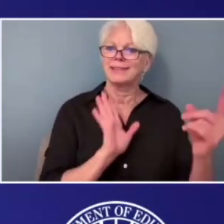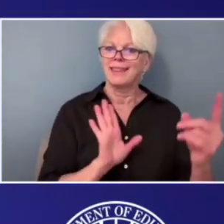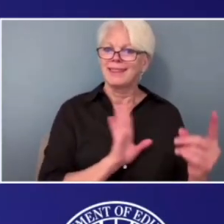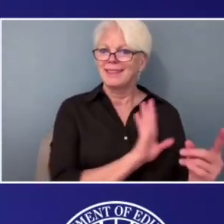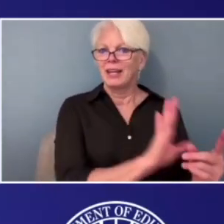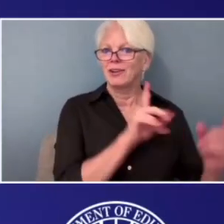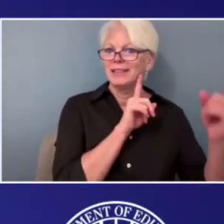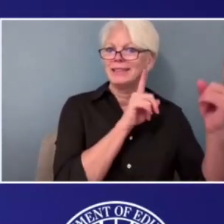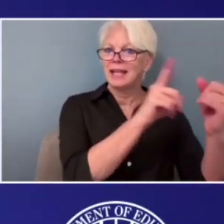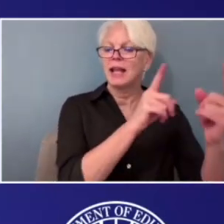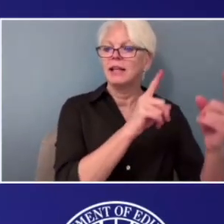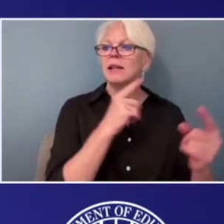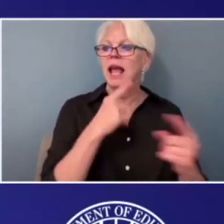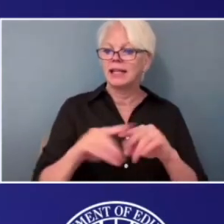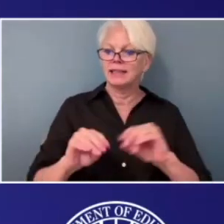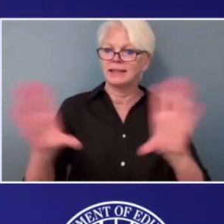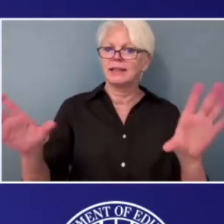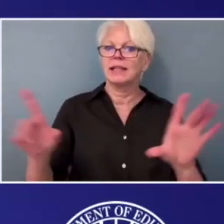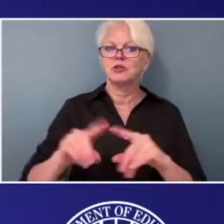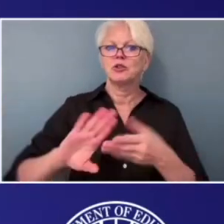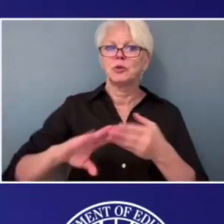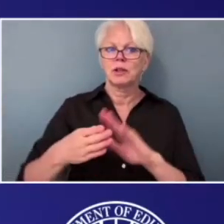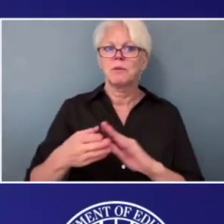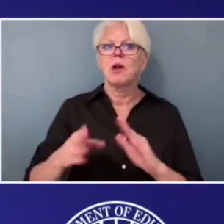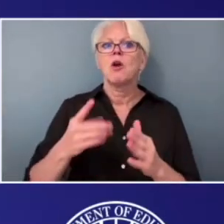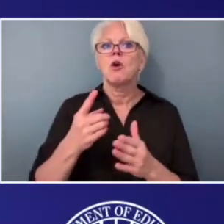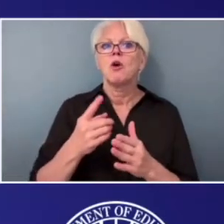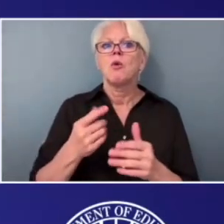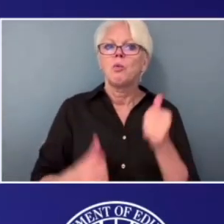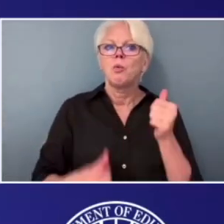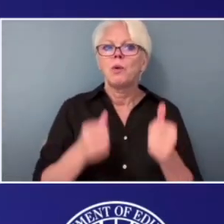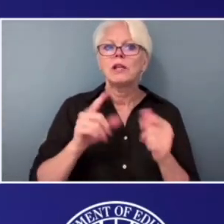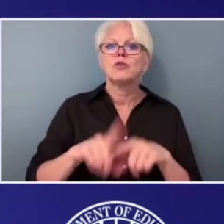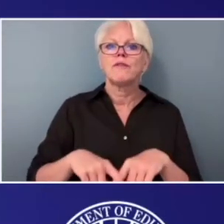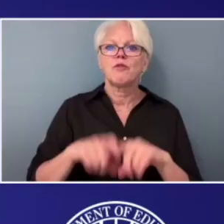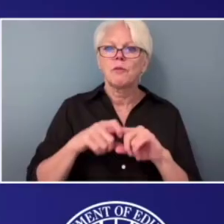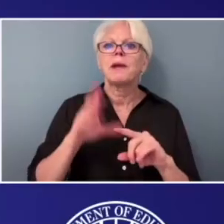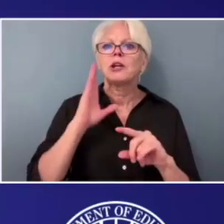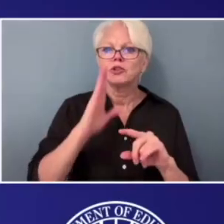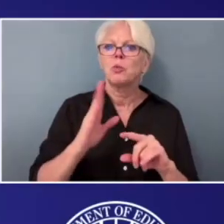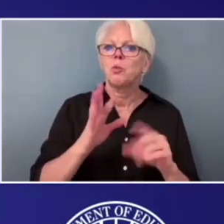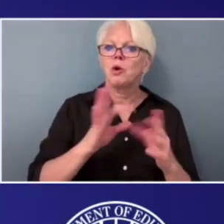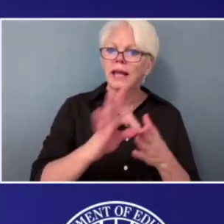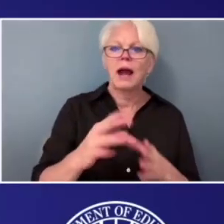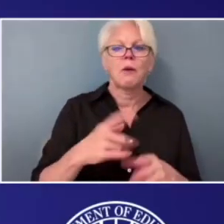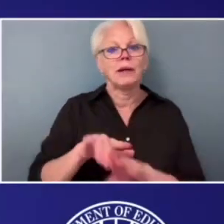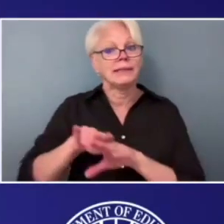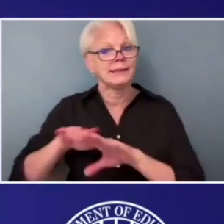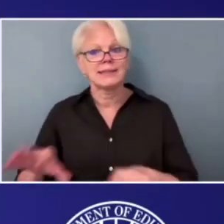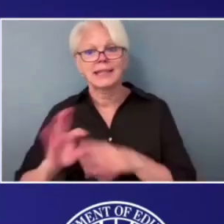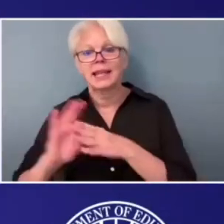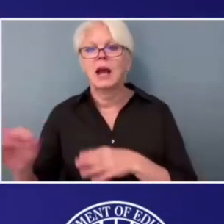to the community what forbearances count, what don't count. And we feel like we need to tweak that